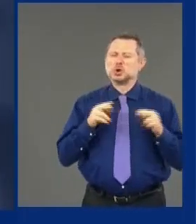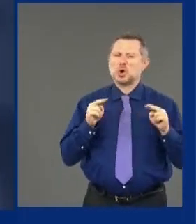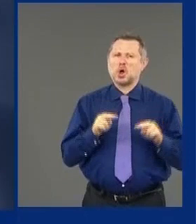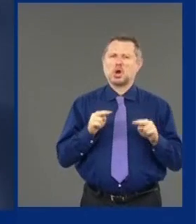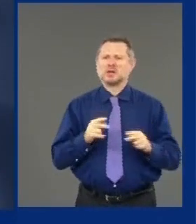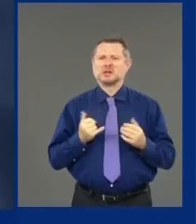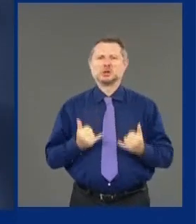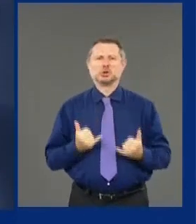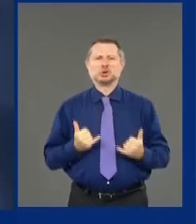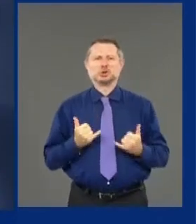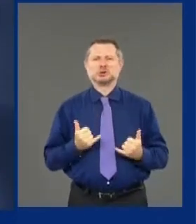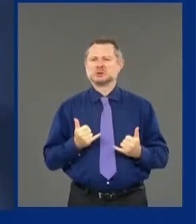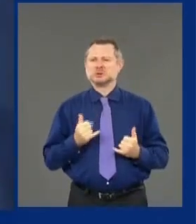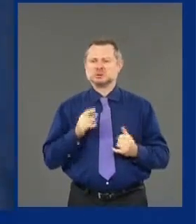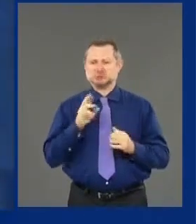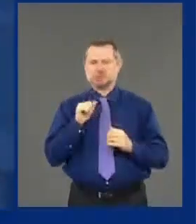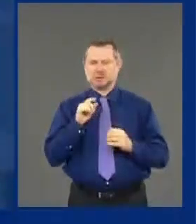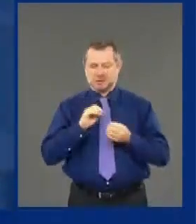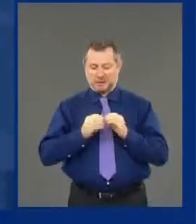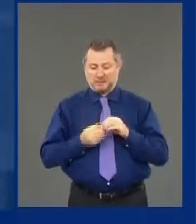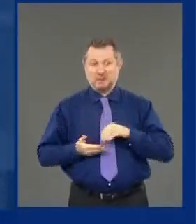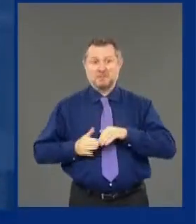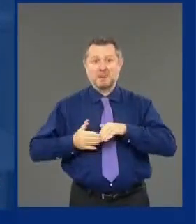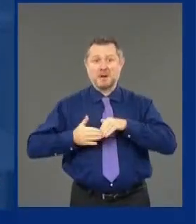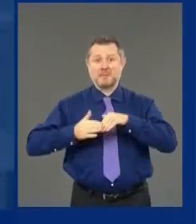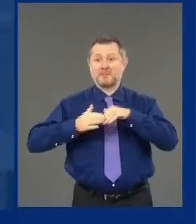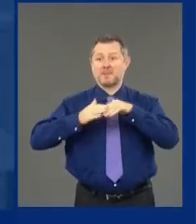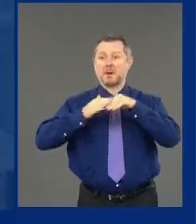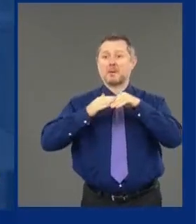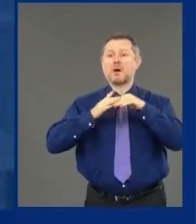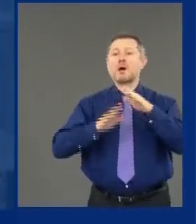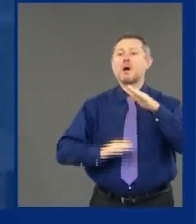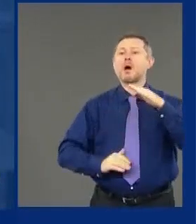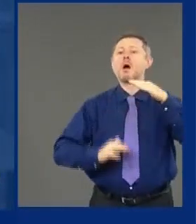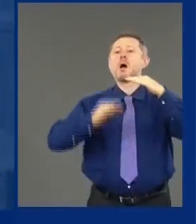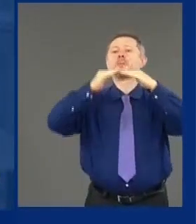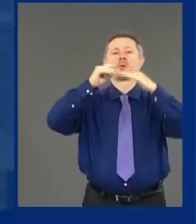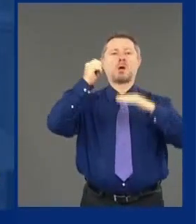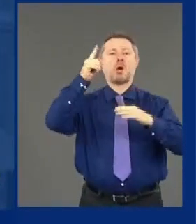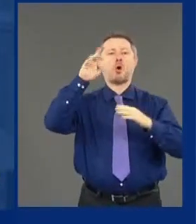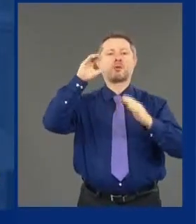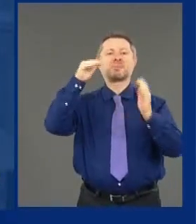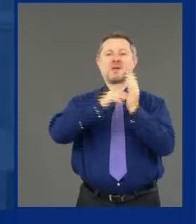GO UP TO 100,000 PER DAY, HE IS SAYING BY THE CURRENT RATE OF INCREASE IT COULD GO TO 100,000